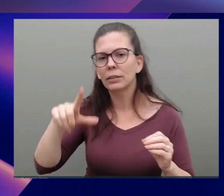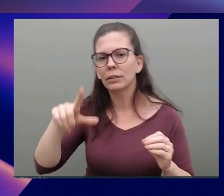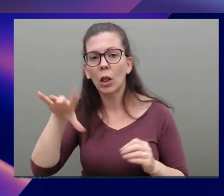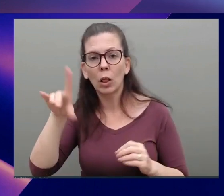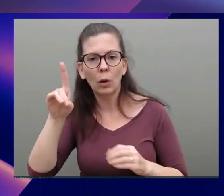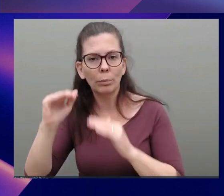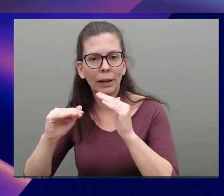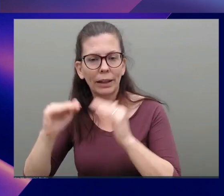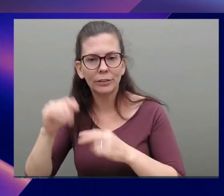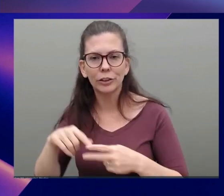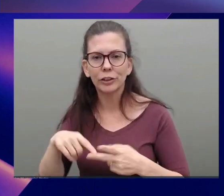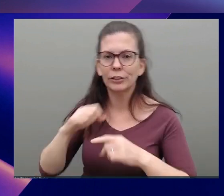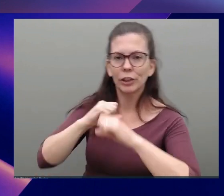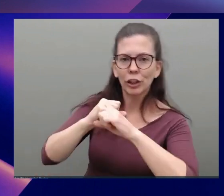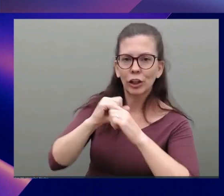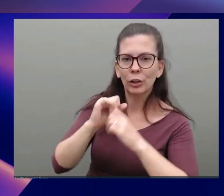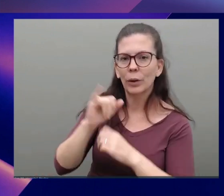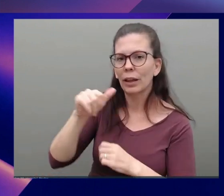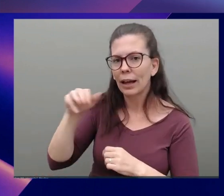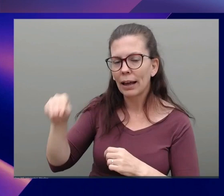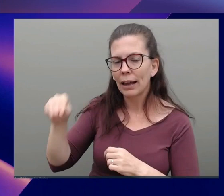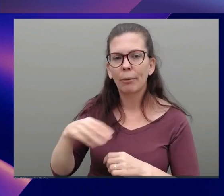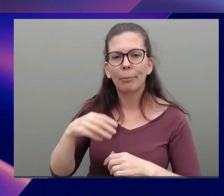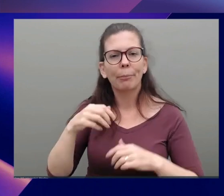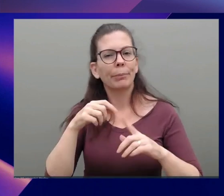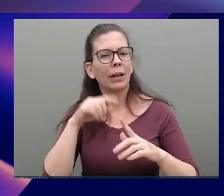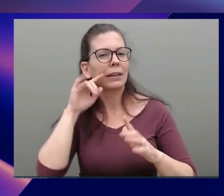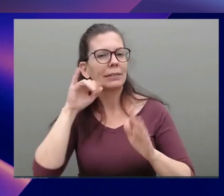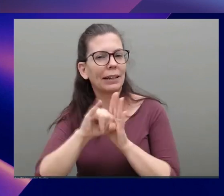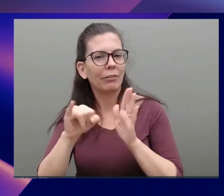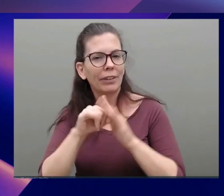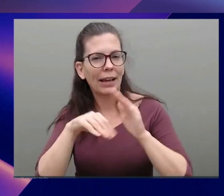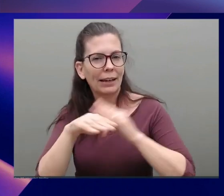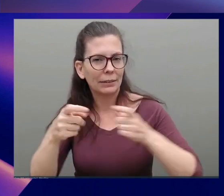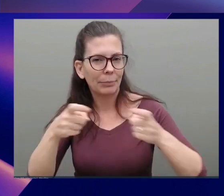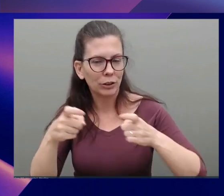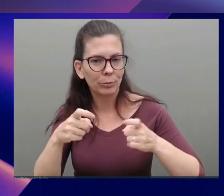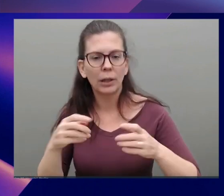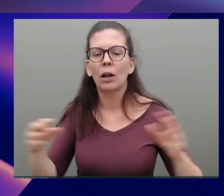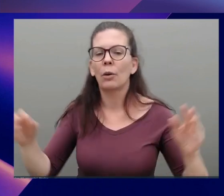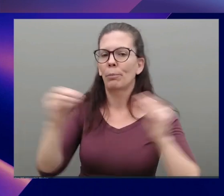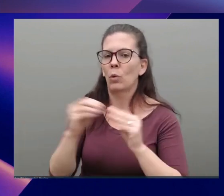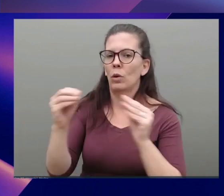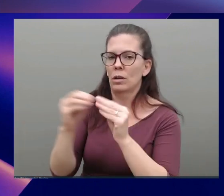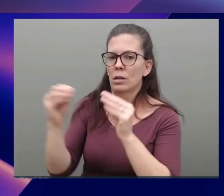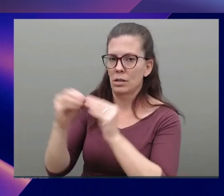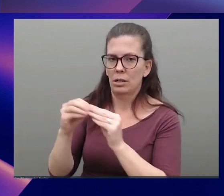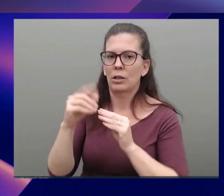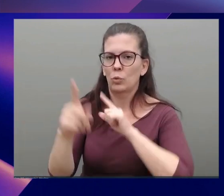Identity Access Management- - Okay. More questions will appear as part of the drone challenges. Should we maybe ask the audience